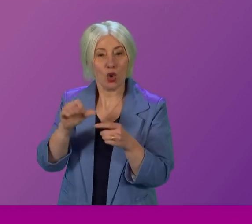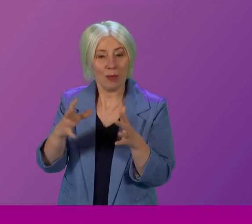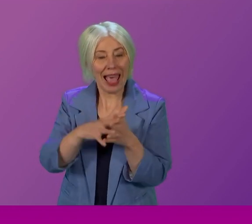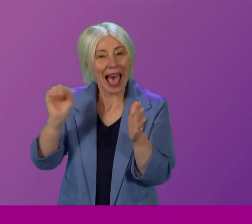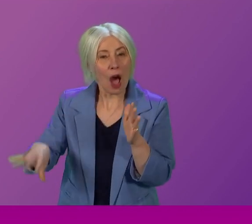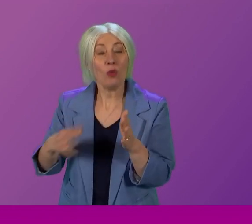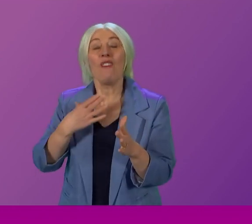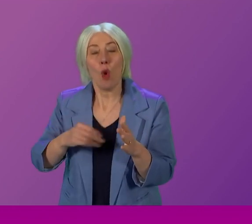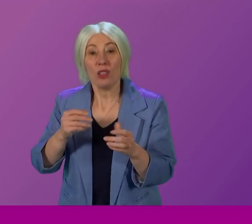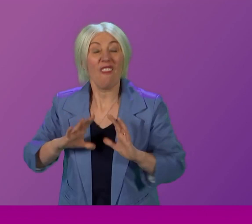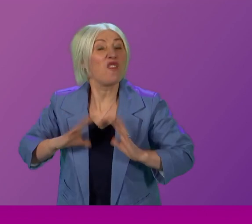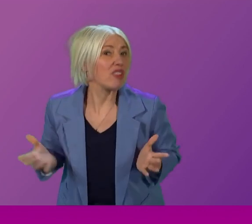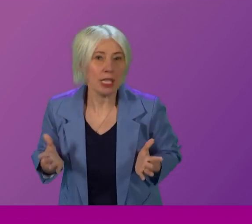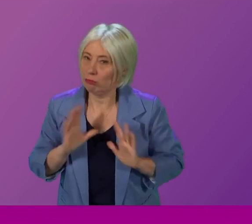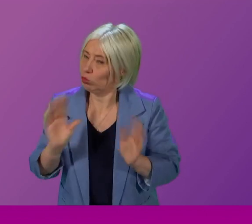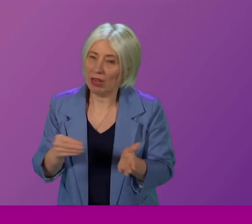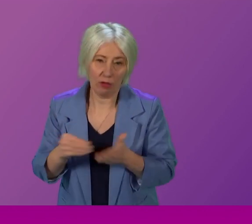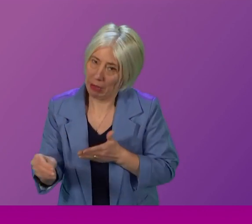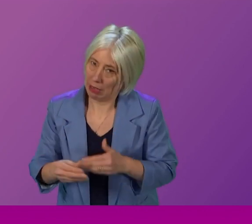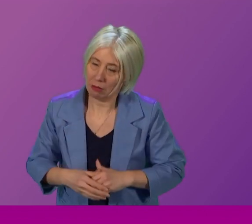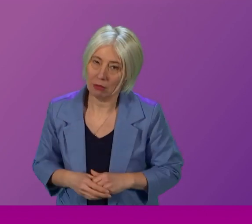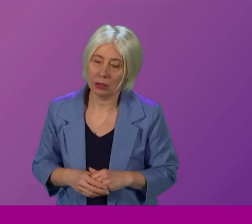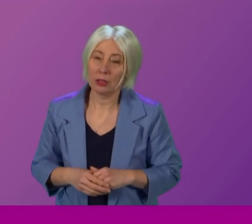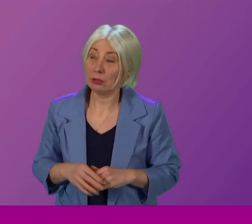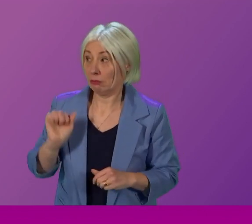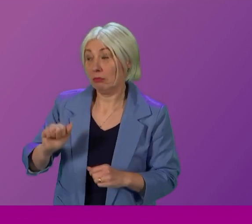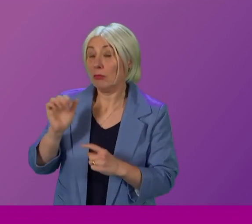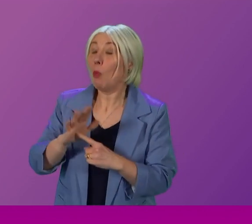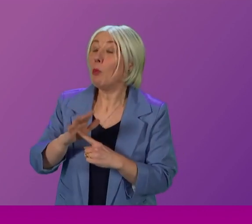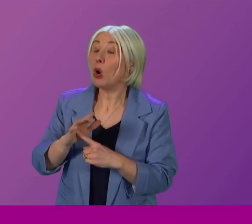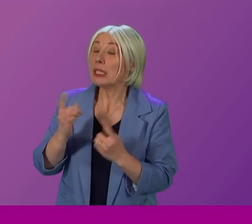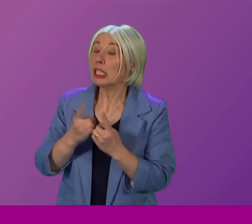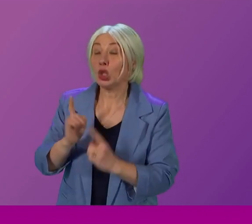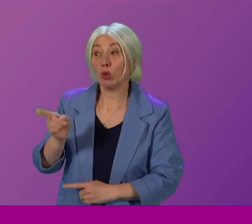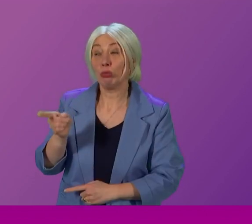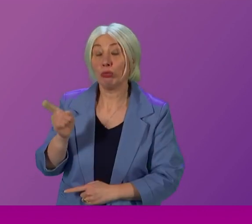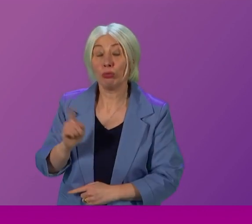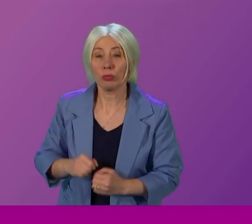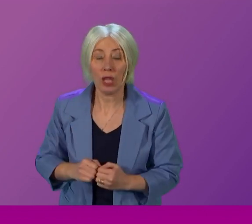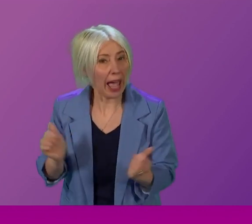Fiona Hyslop has raised another important issue, and I absolutely agree that consumers